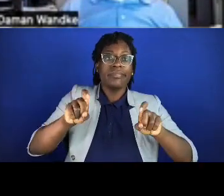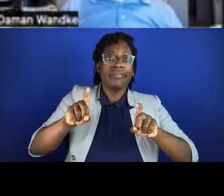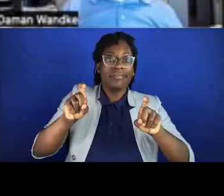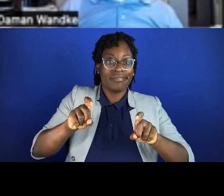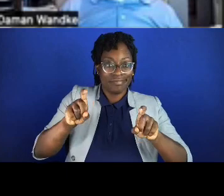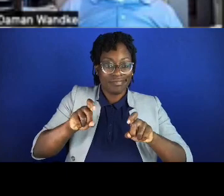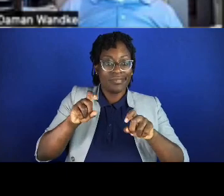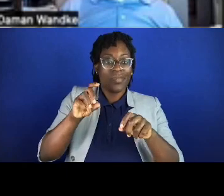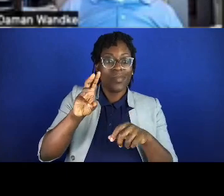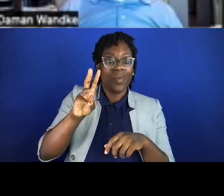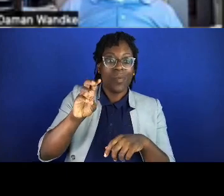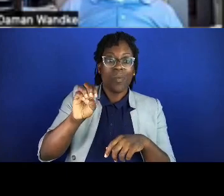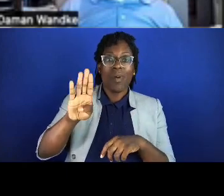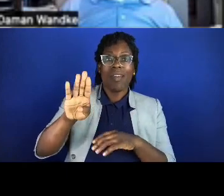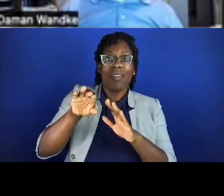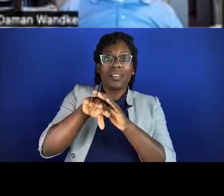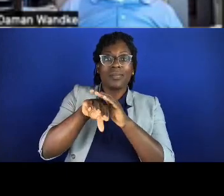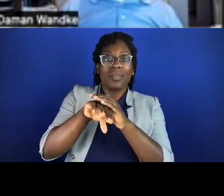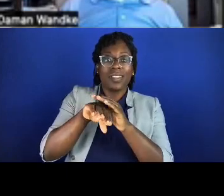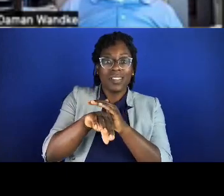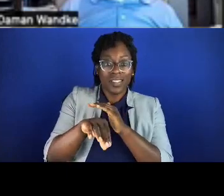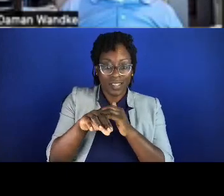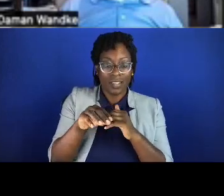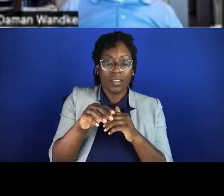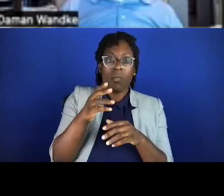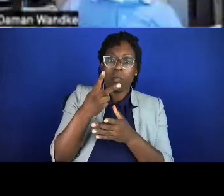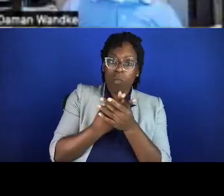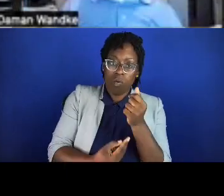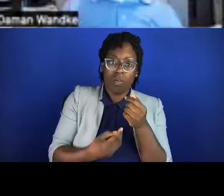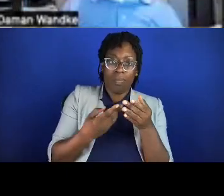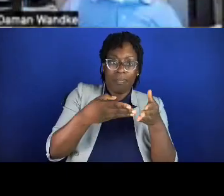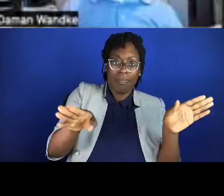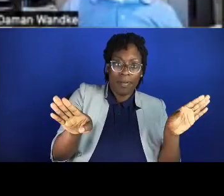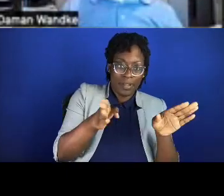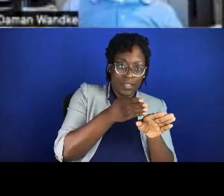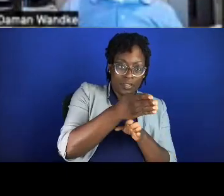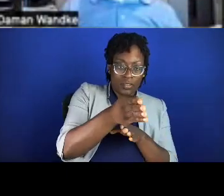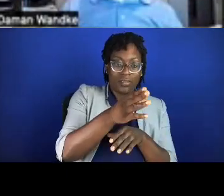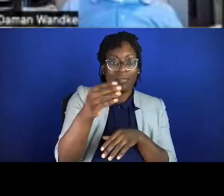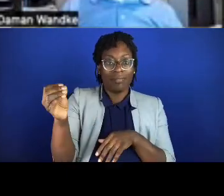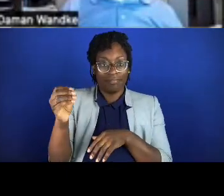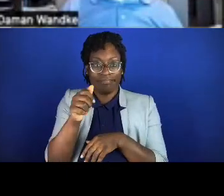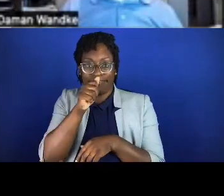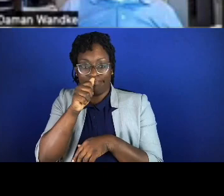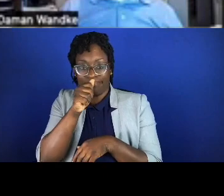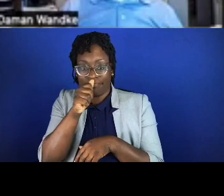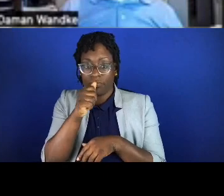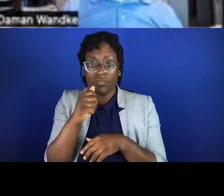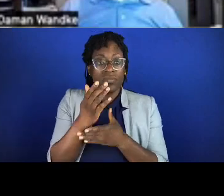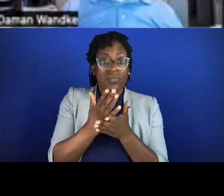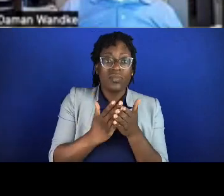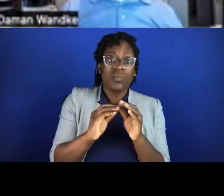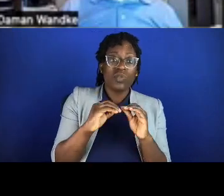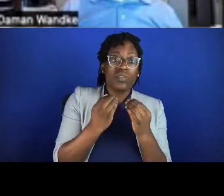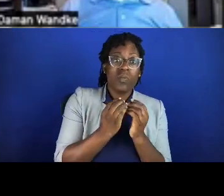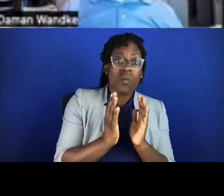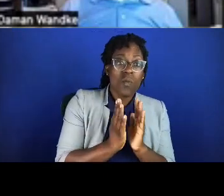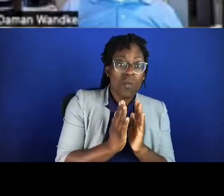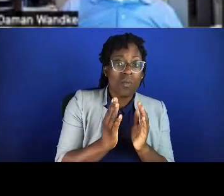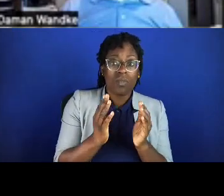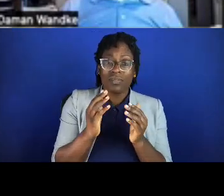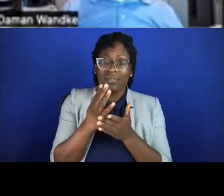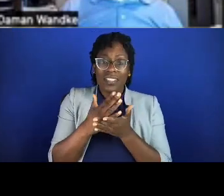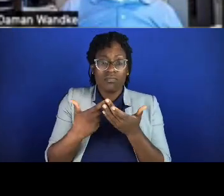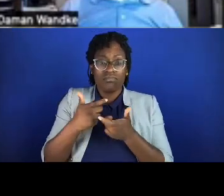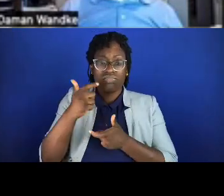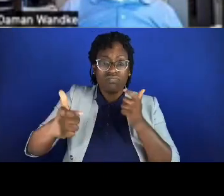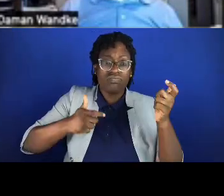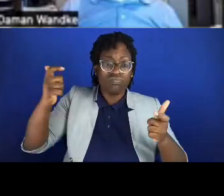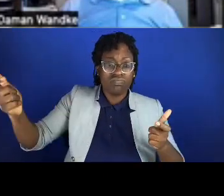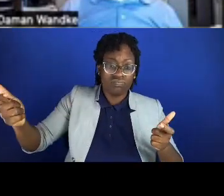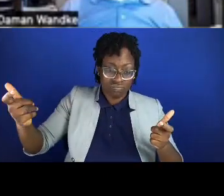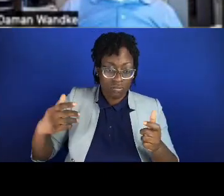private sectors. Ranging from small local businesses to multinational corporations.